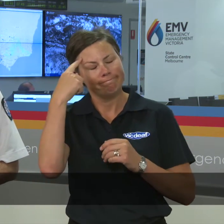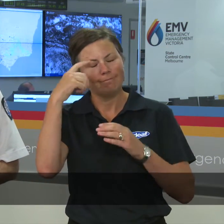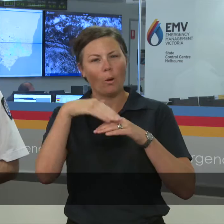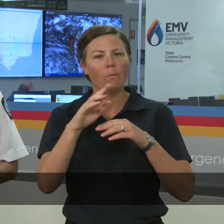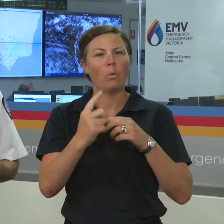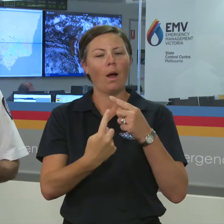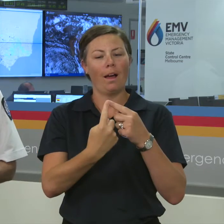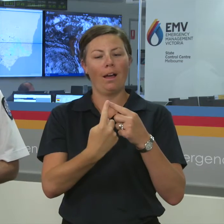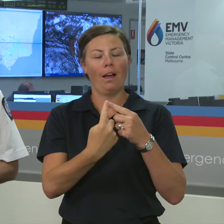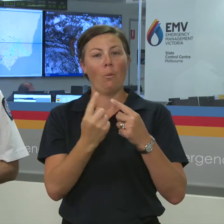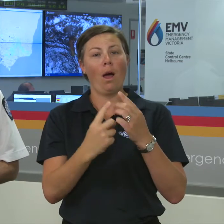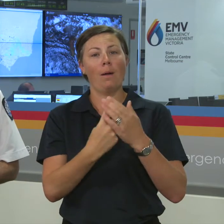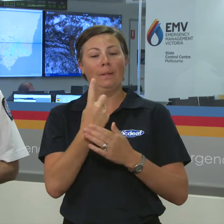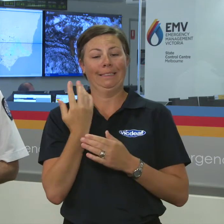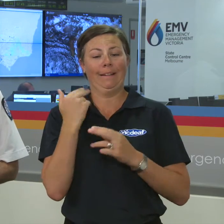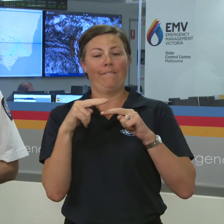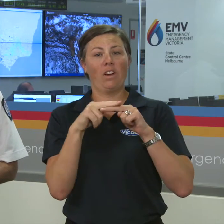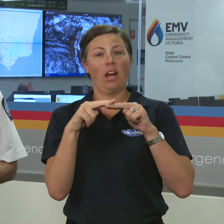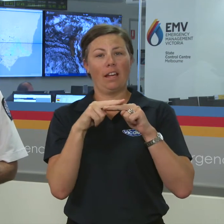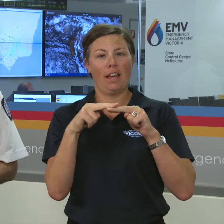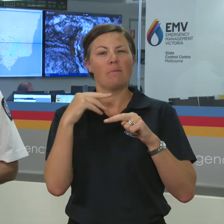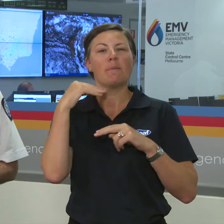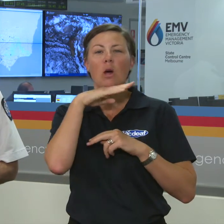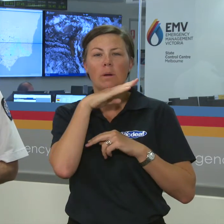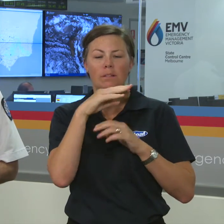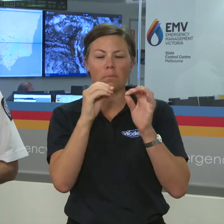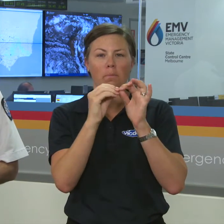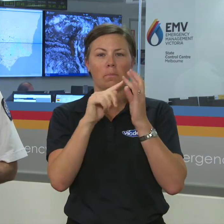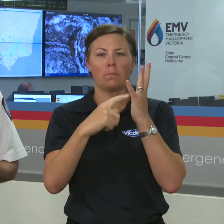Melbourne, with the Burke Street Mall incident is one of those incidents that’s very